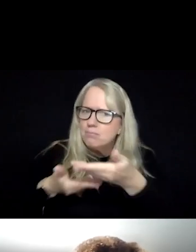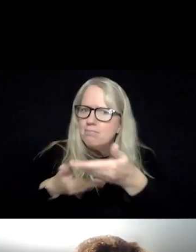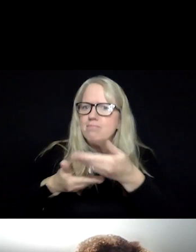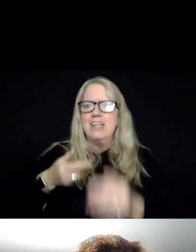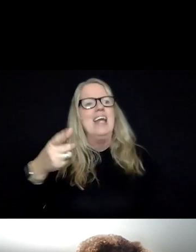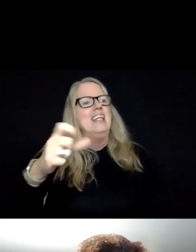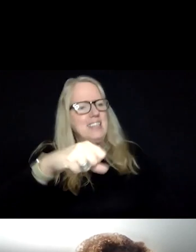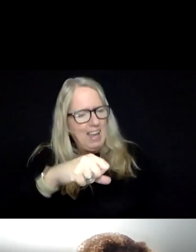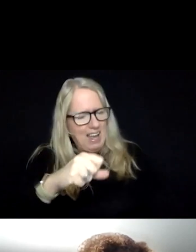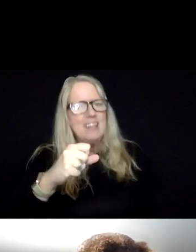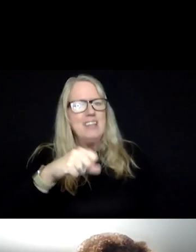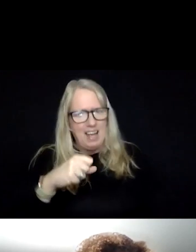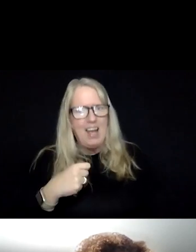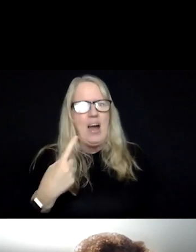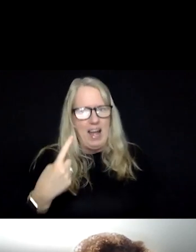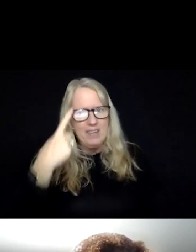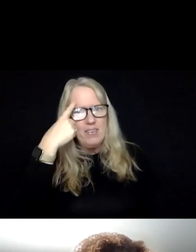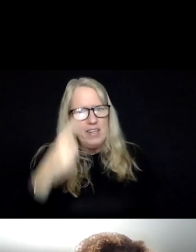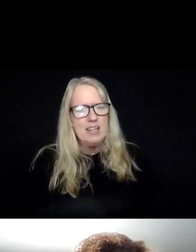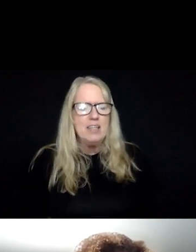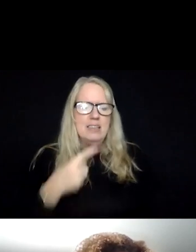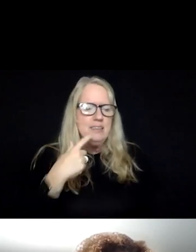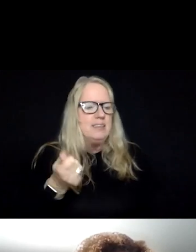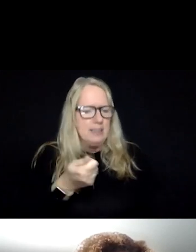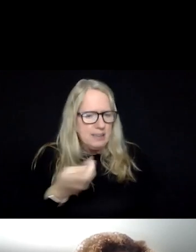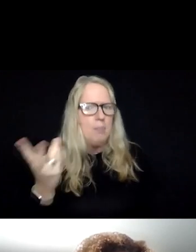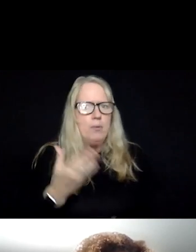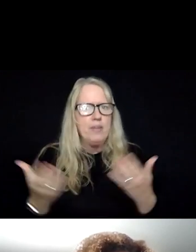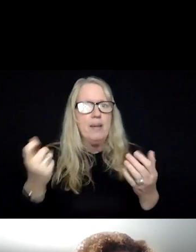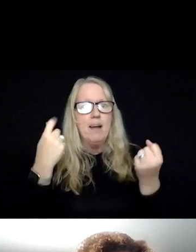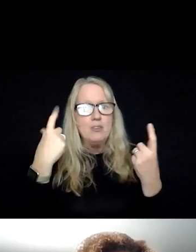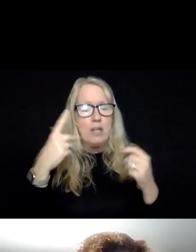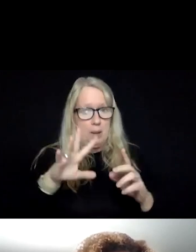YEAH, HE SAID A COUPLE OF THINGS THAT THE PERCEPTION OF